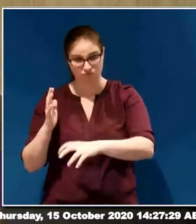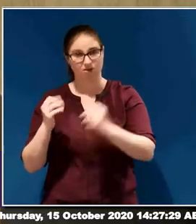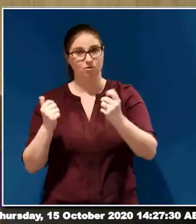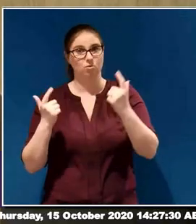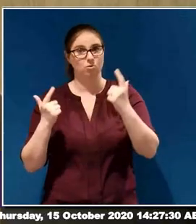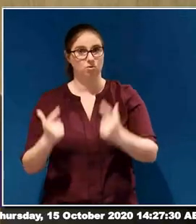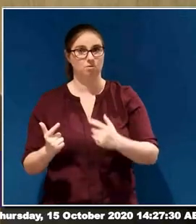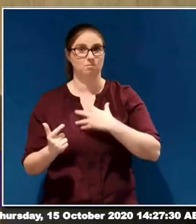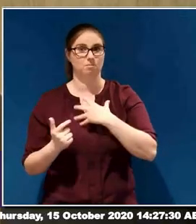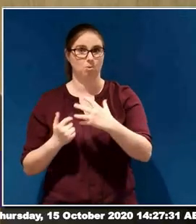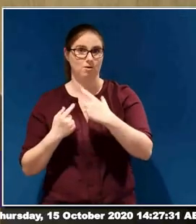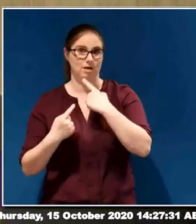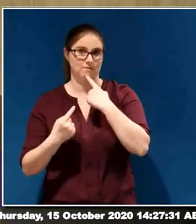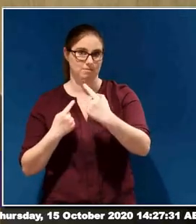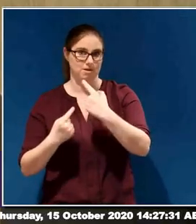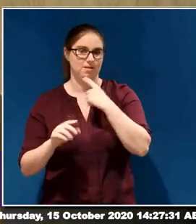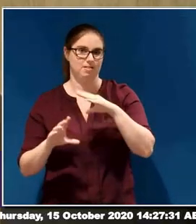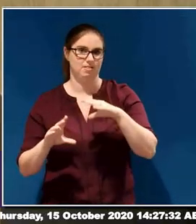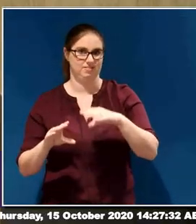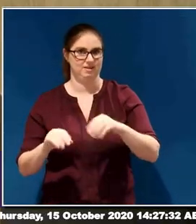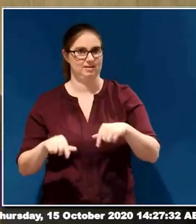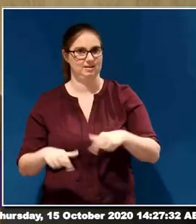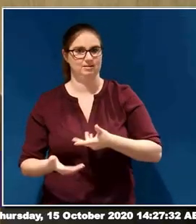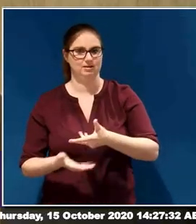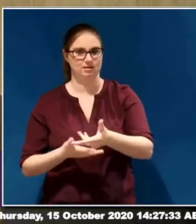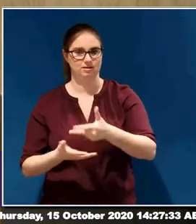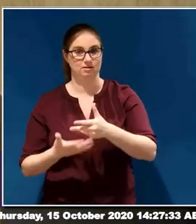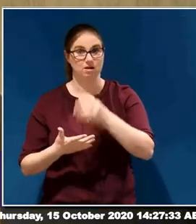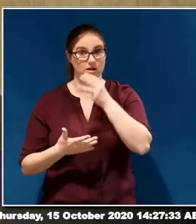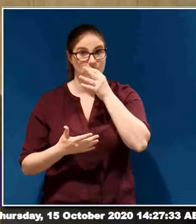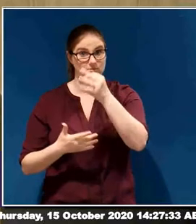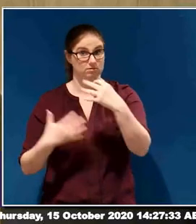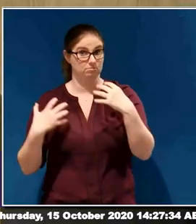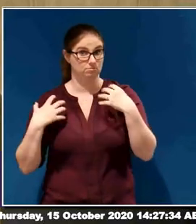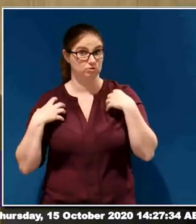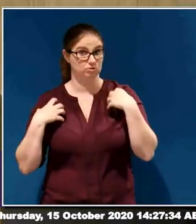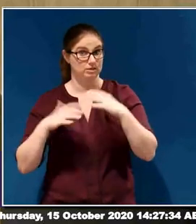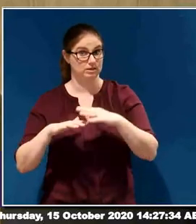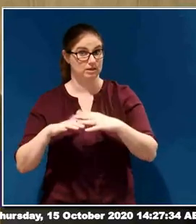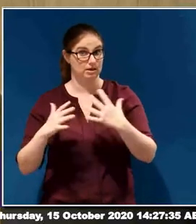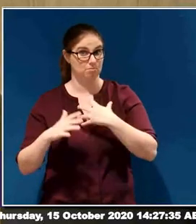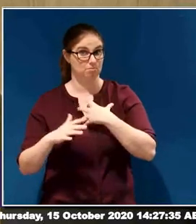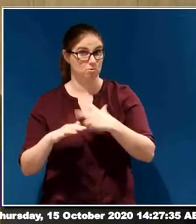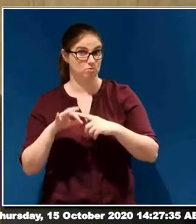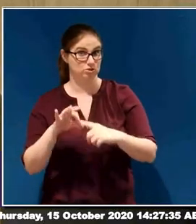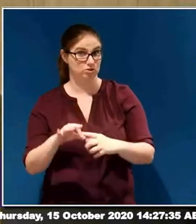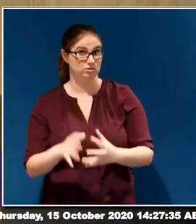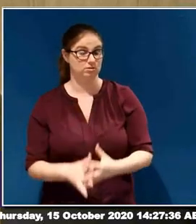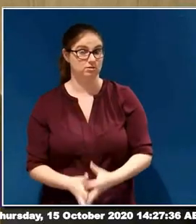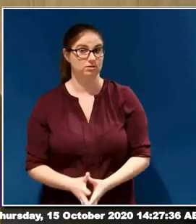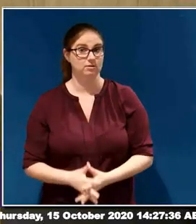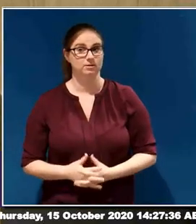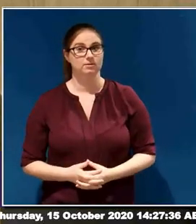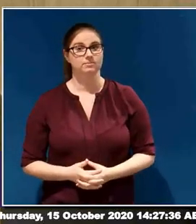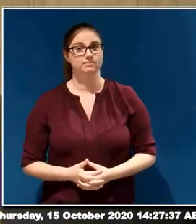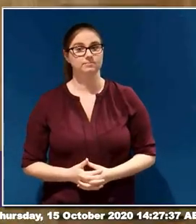Can I just ask if the Commissioners have any further questions for you? Thank you. Commissioner Atkinson?